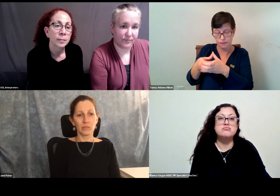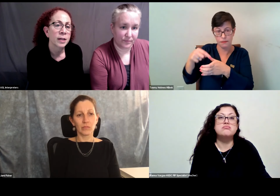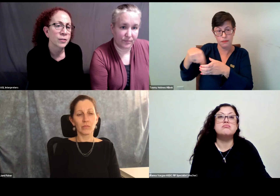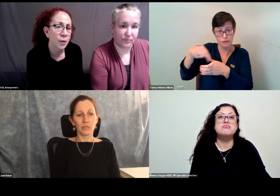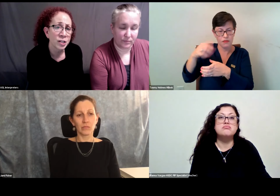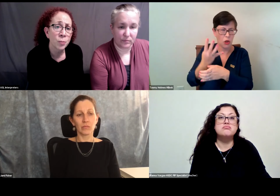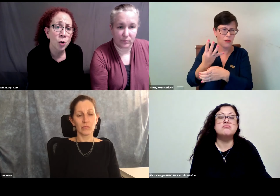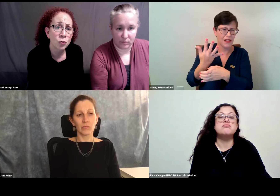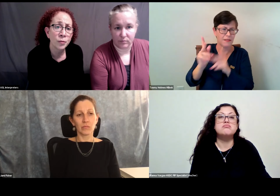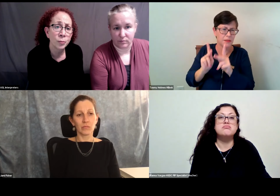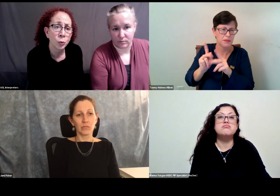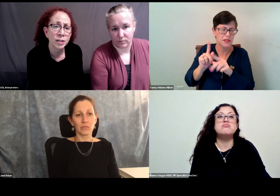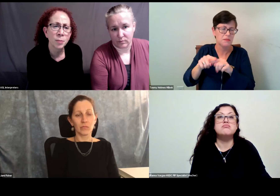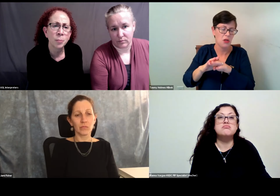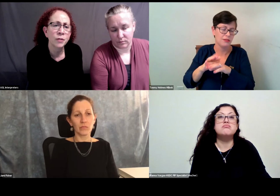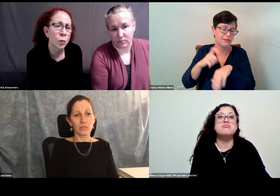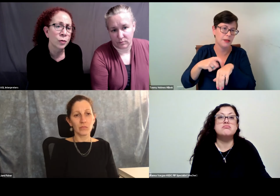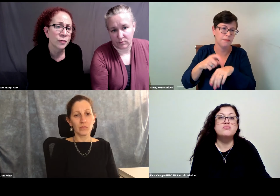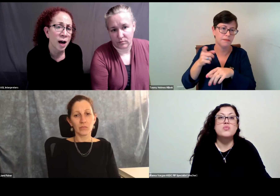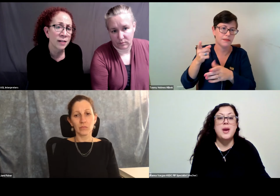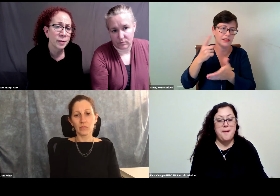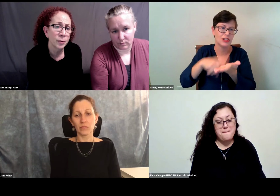it's a very small group of employees, probably four or five people.